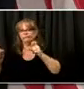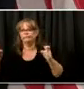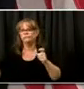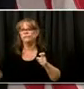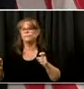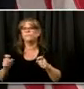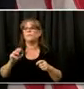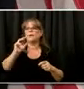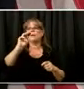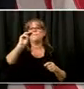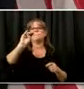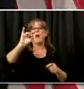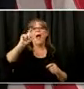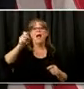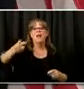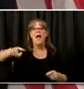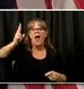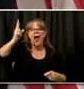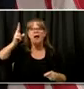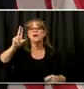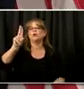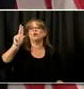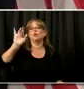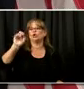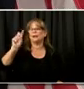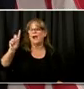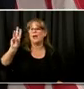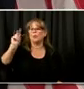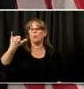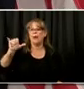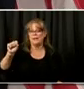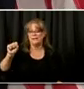effort they're covering all the administrative costs so every dollar donated is a dollar out